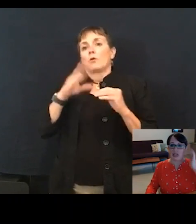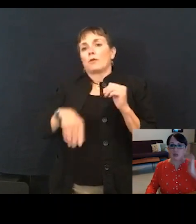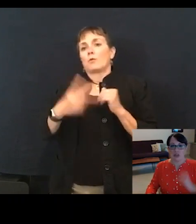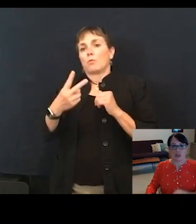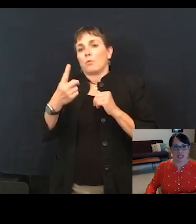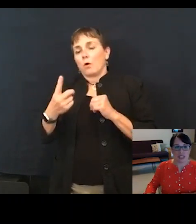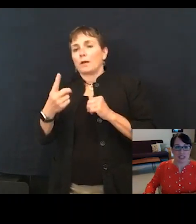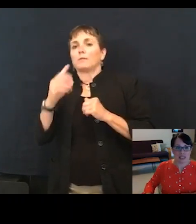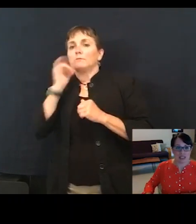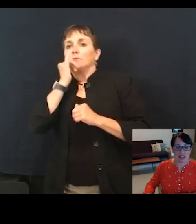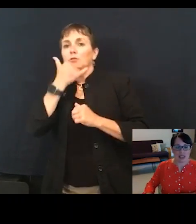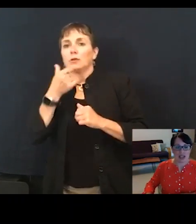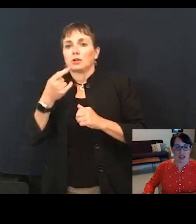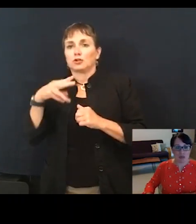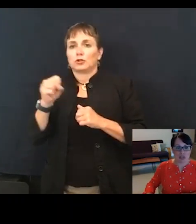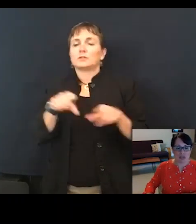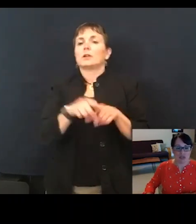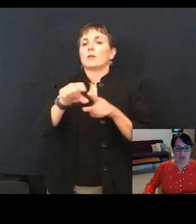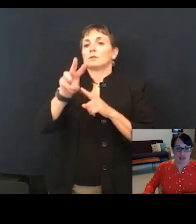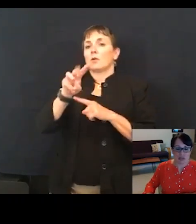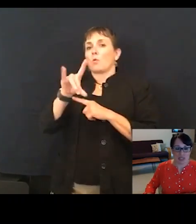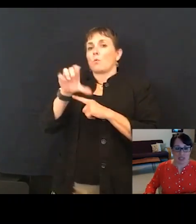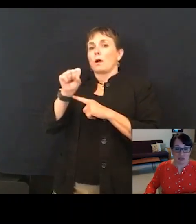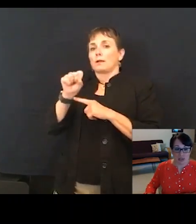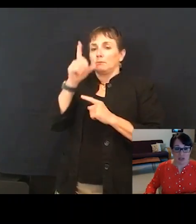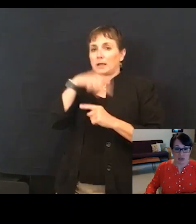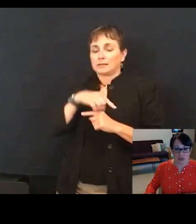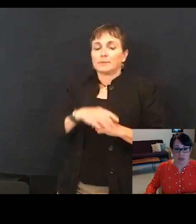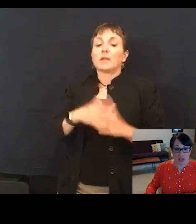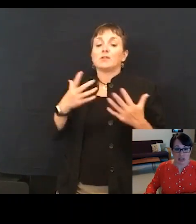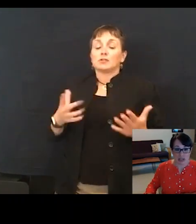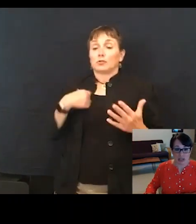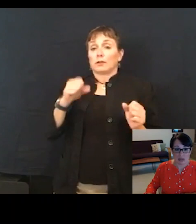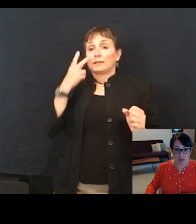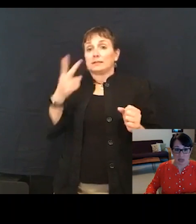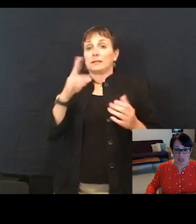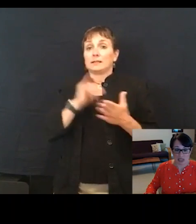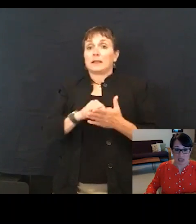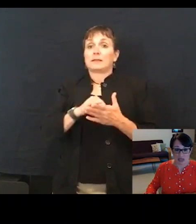And what you can see is that the hybrid vector systems definitely drove the highest levels of myosin 7A